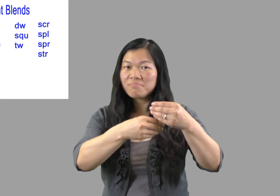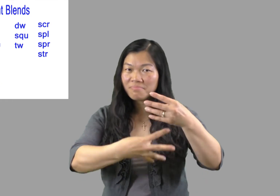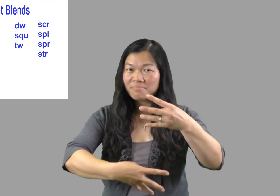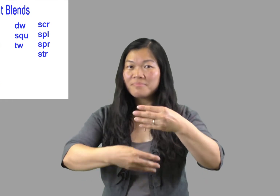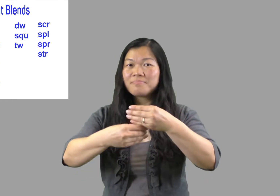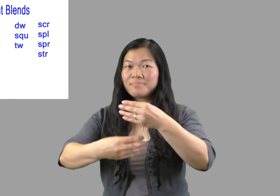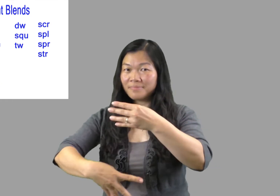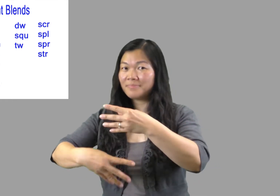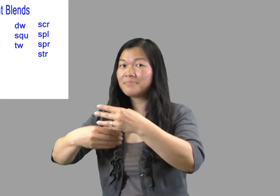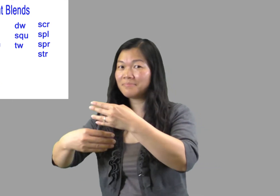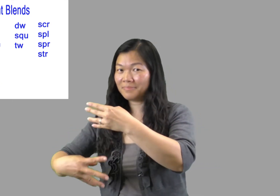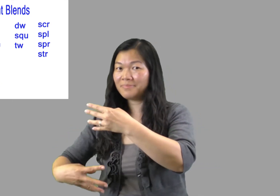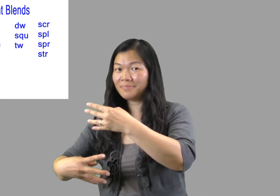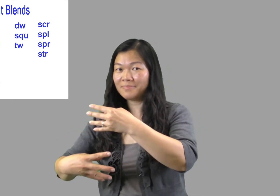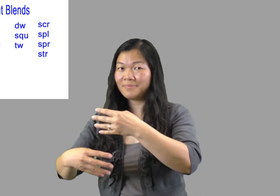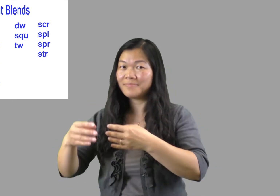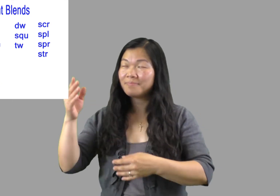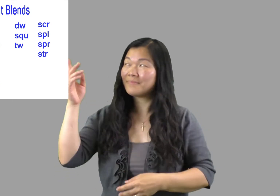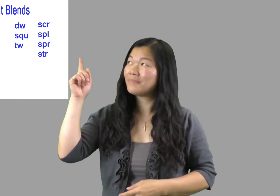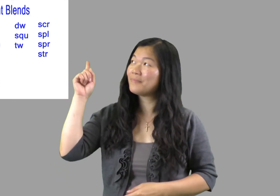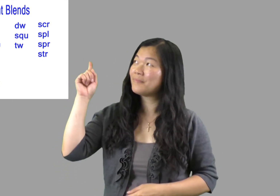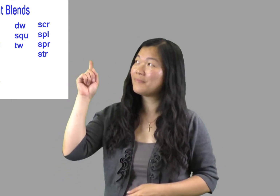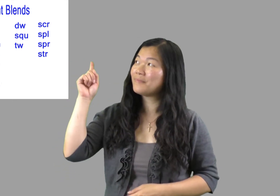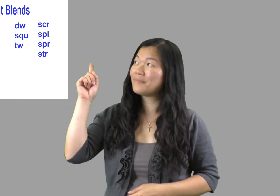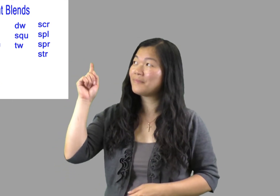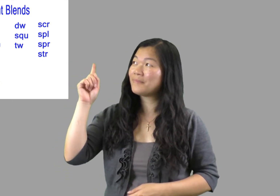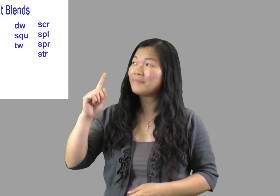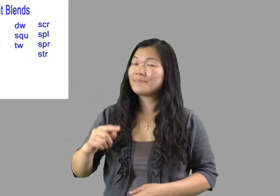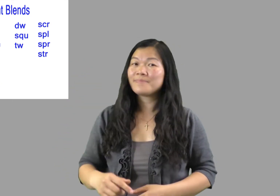The different examples are listed above